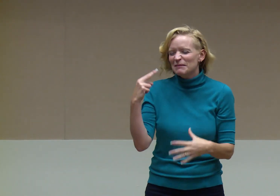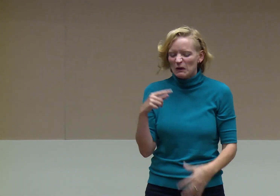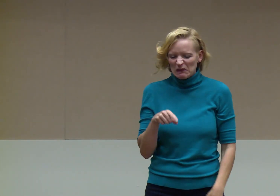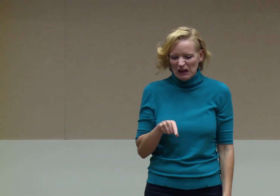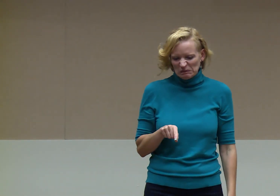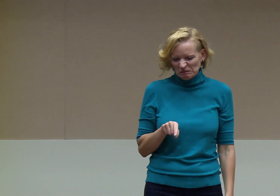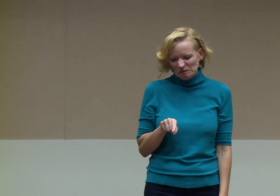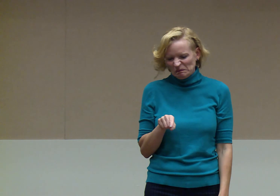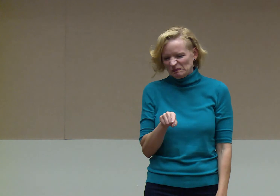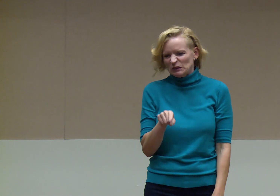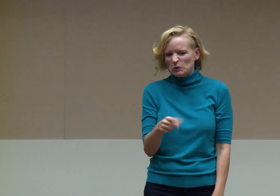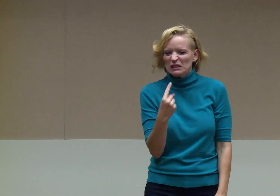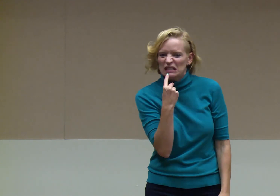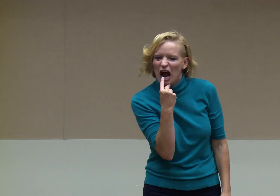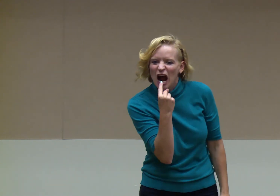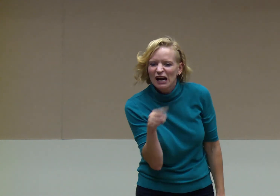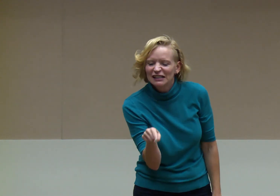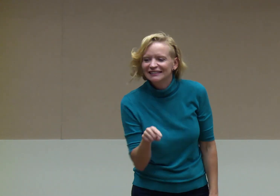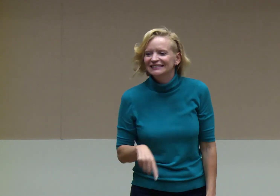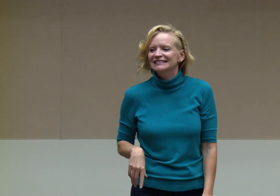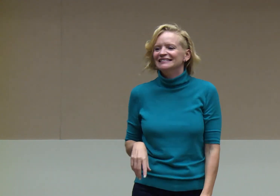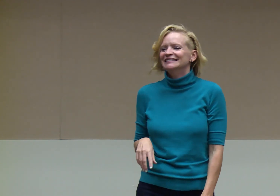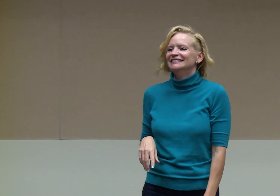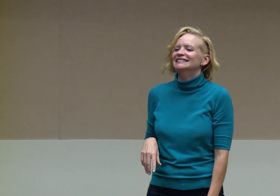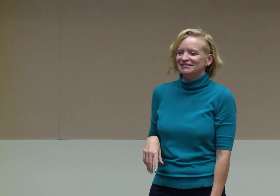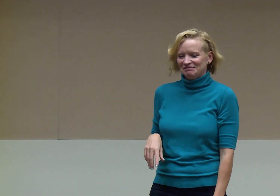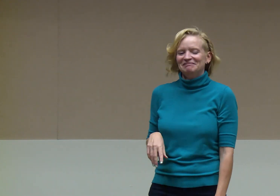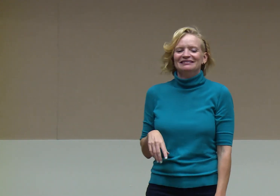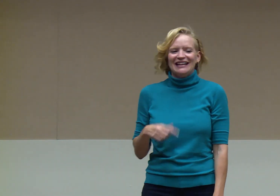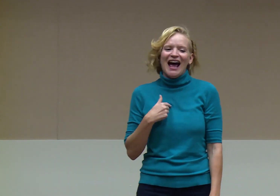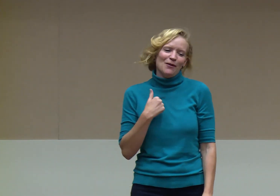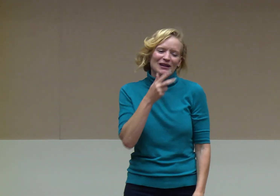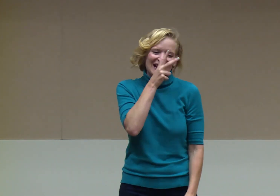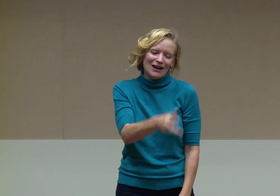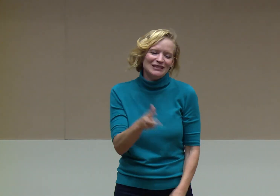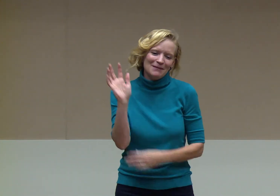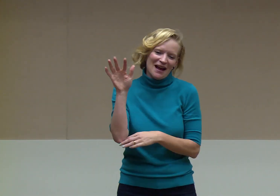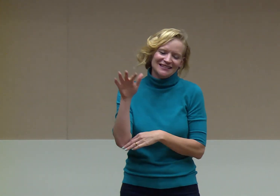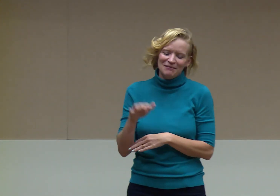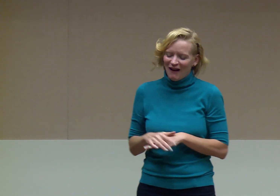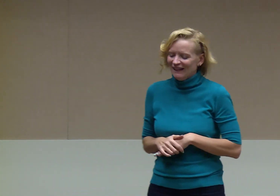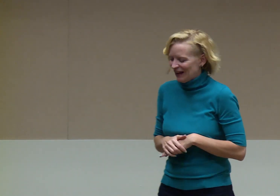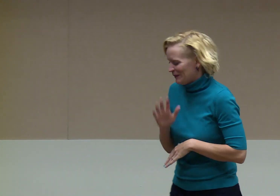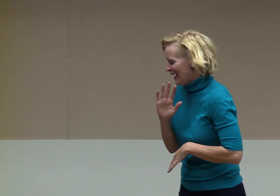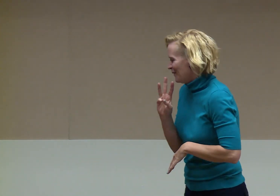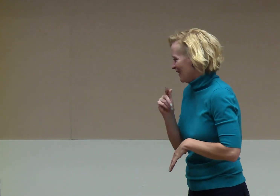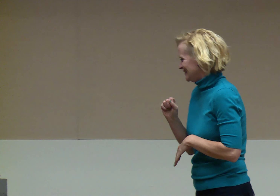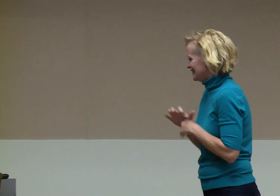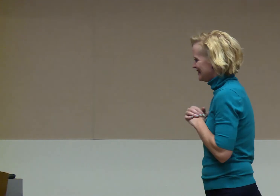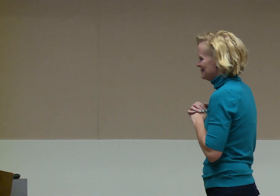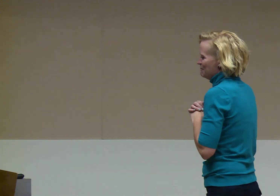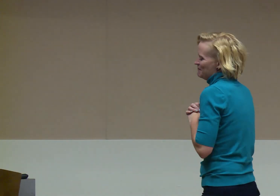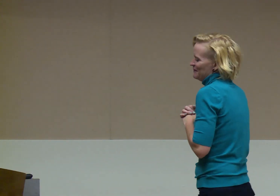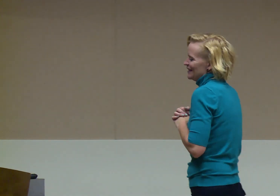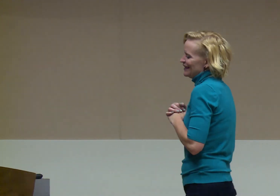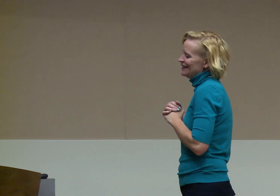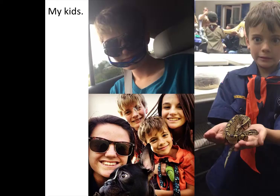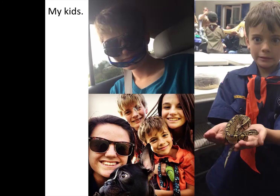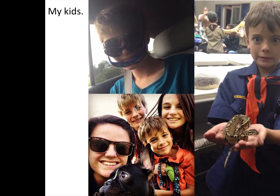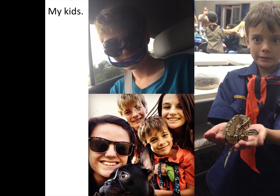He would look at me and just tell me that I sucked. And I guess I was kind of cruddy at basketball anyway, but...